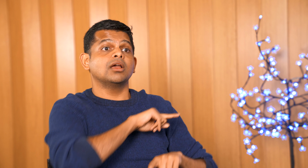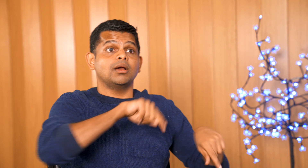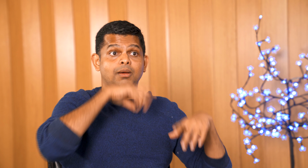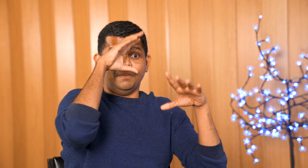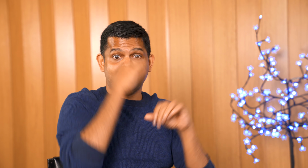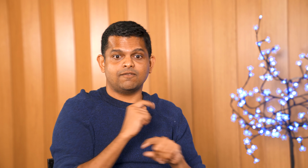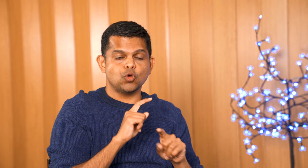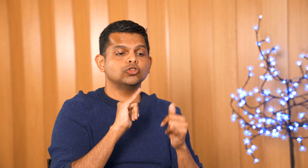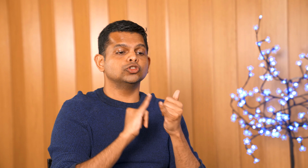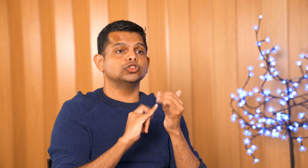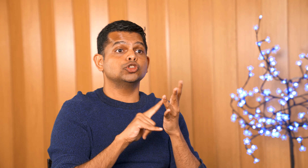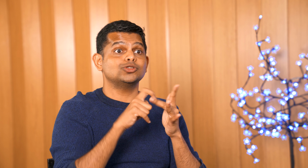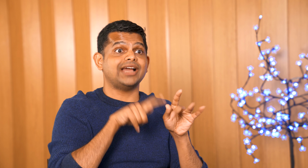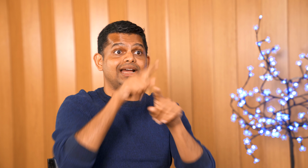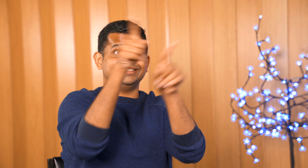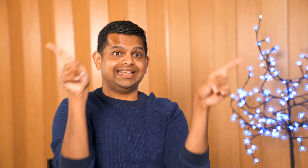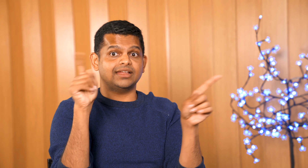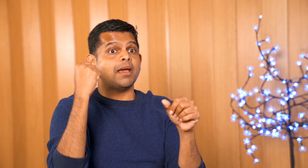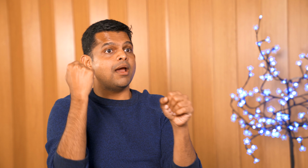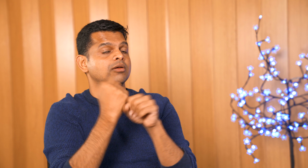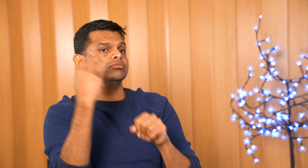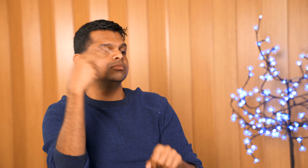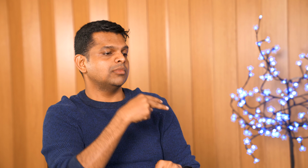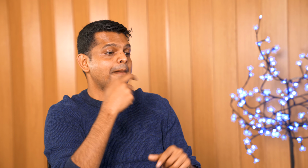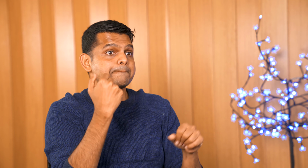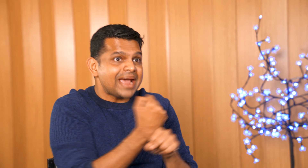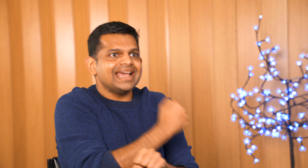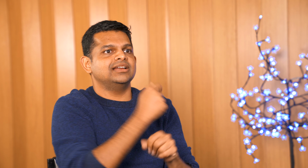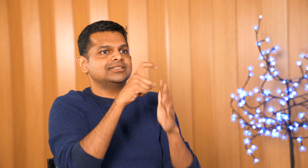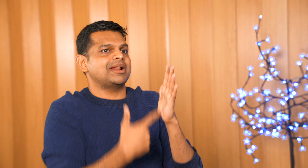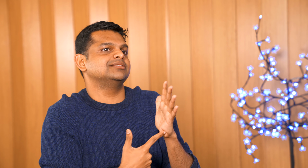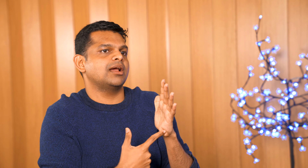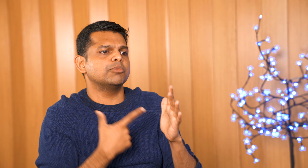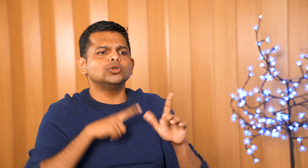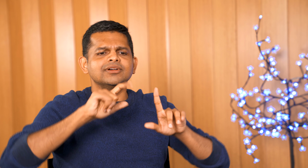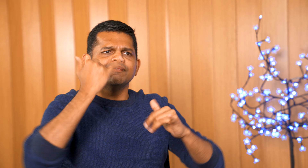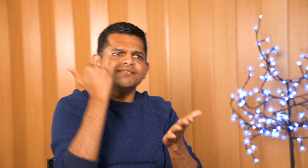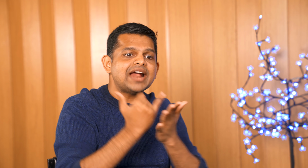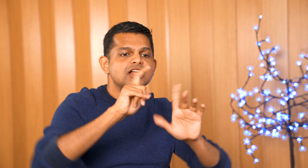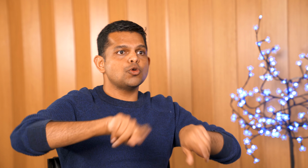So we believe that society out there in essence makes us disabled